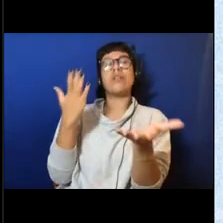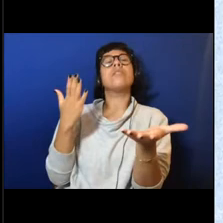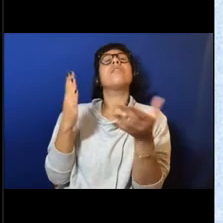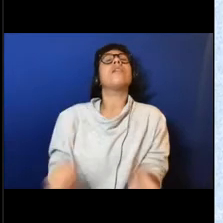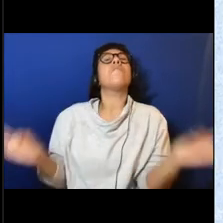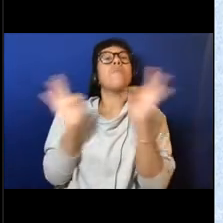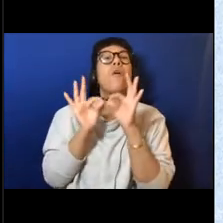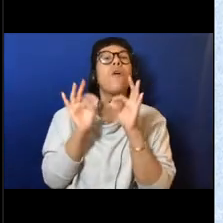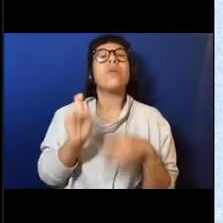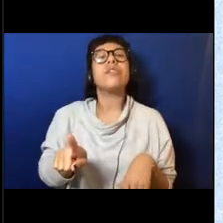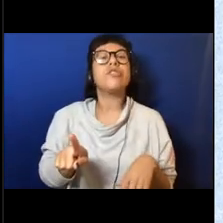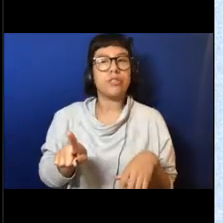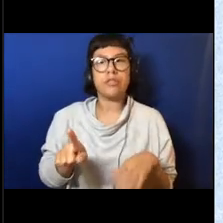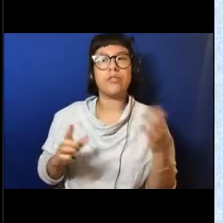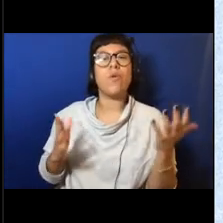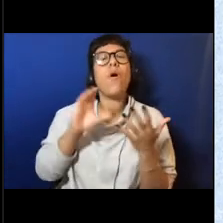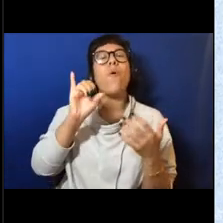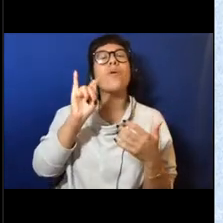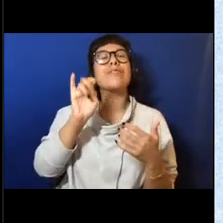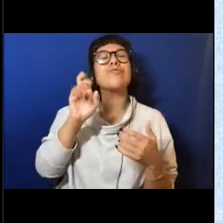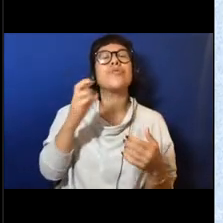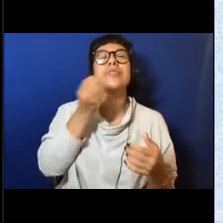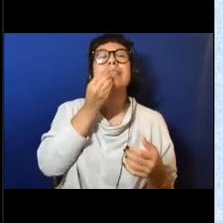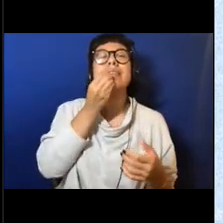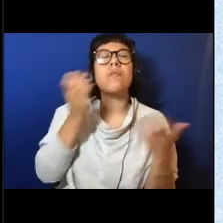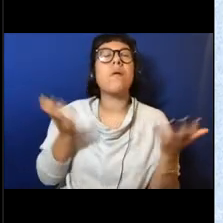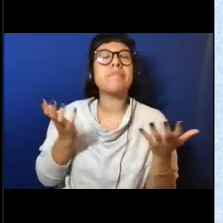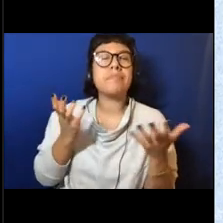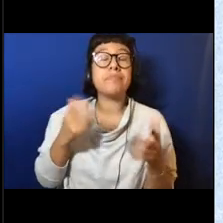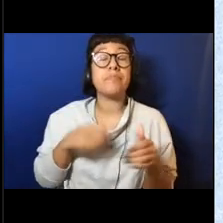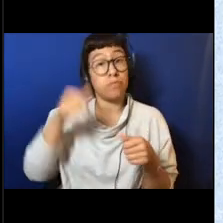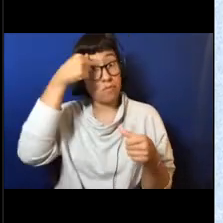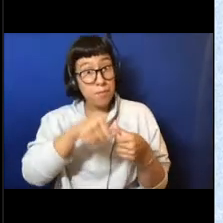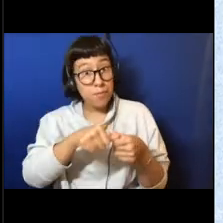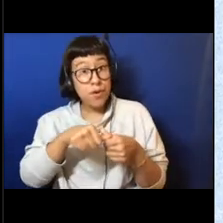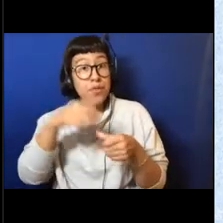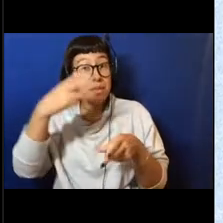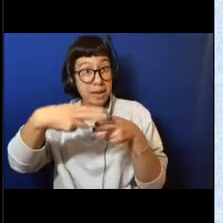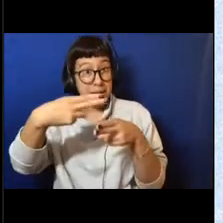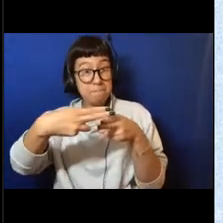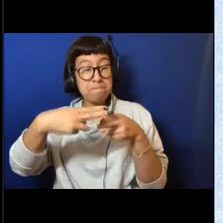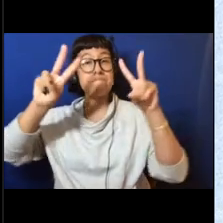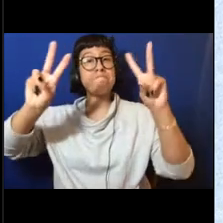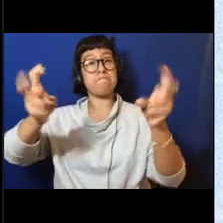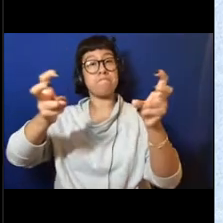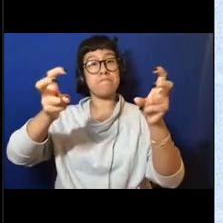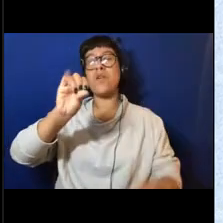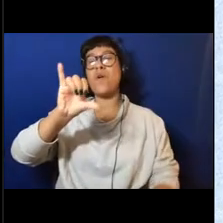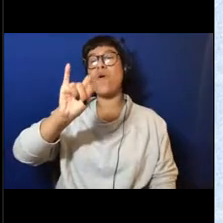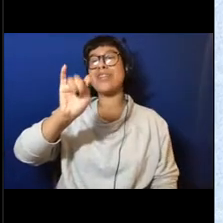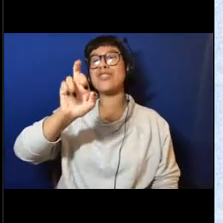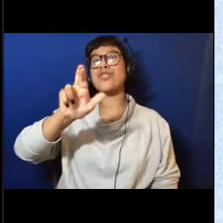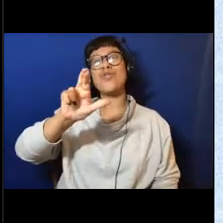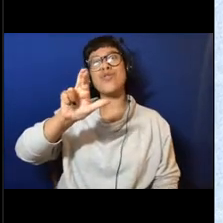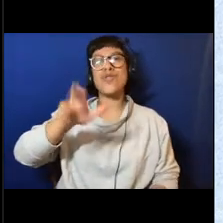is what do oysters eat? And if you remember, the name of this talk is called oysters, nature's the vacuum cleaner.